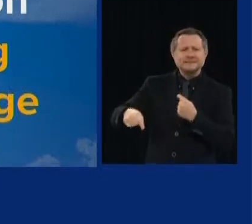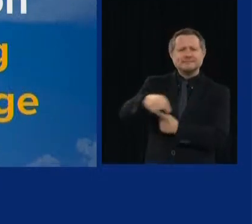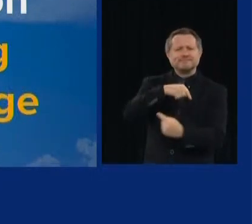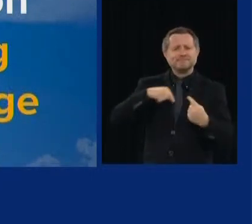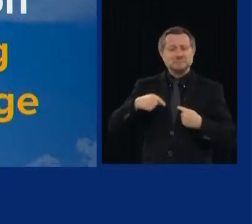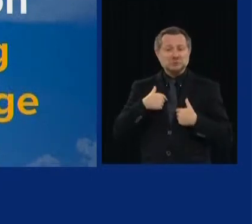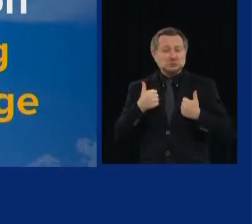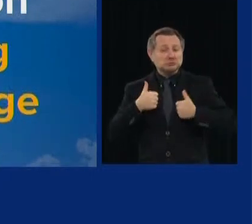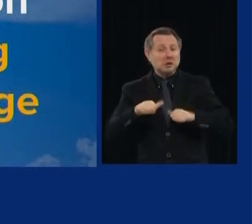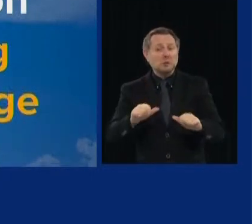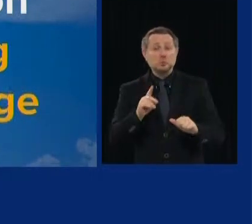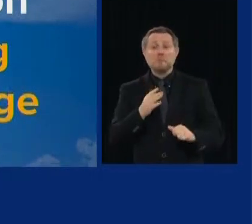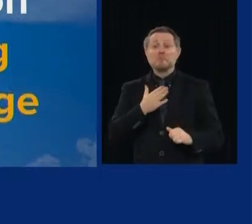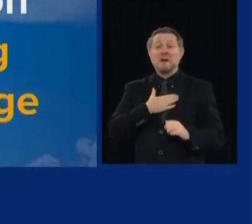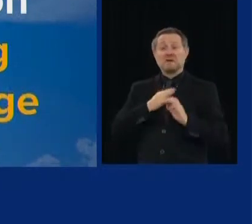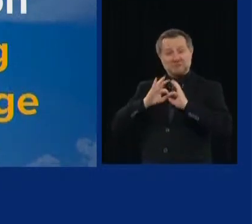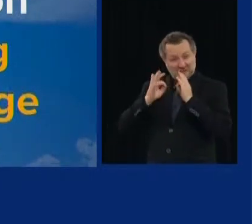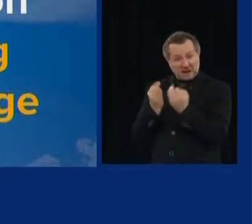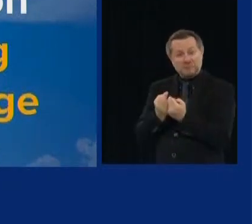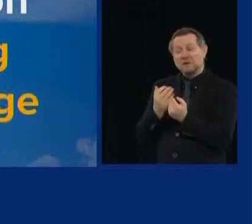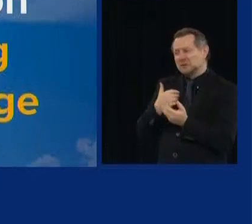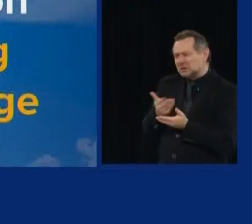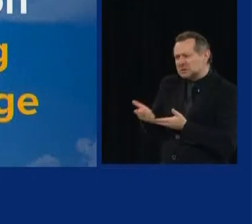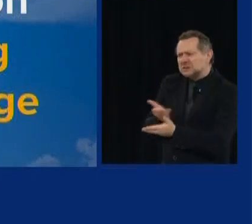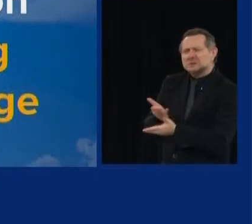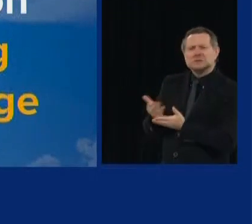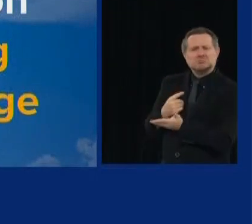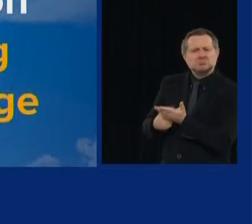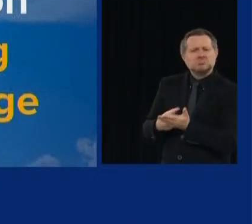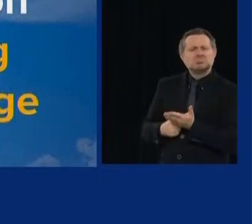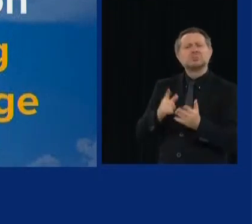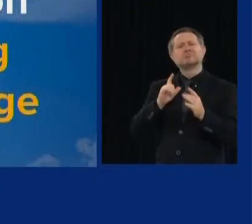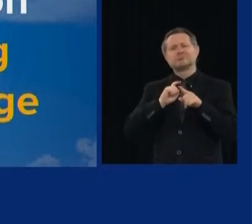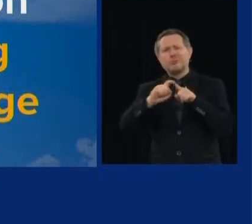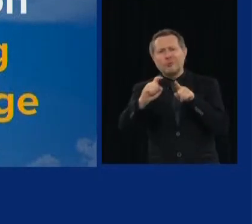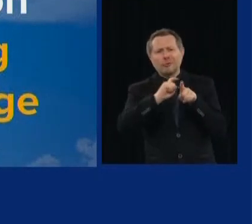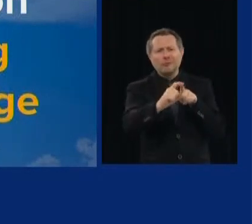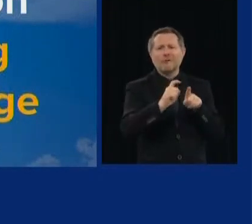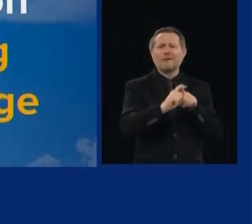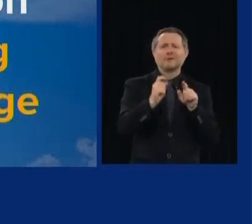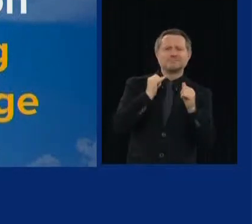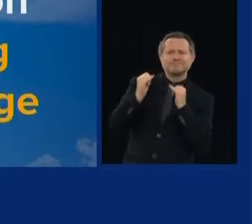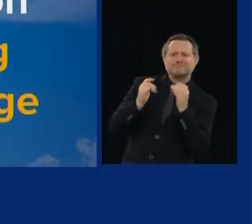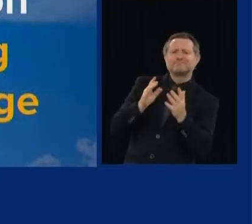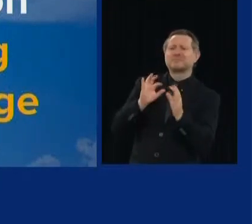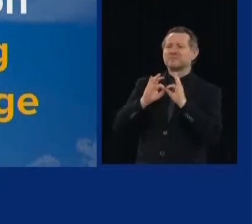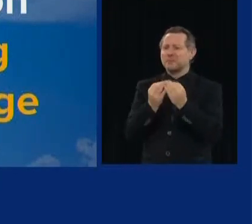LIVES WITH OUR OWN FAMILIES.